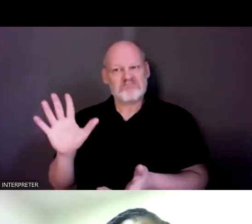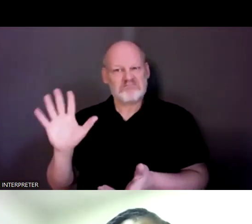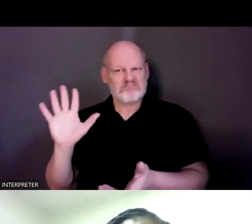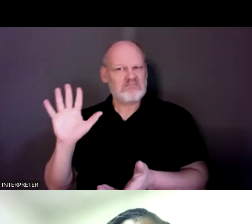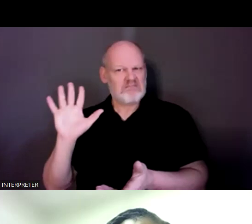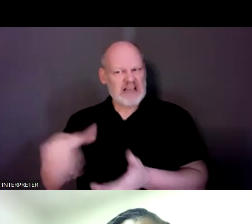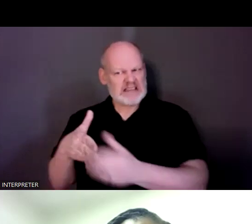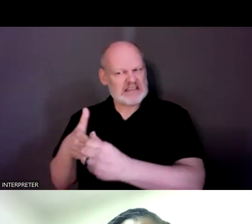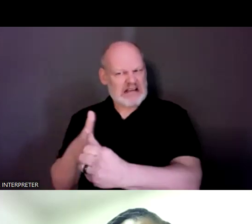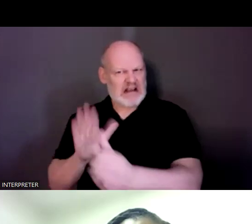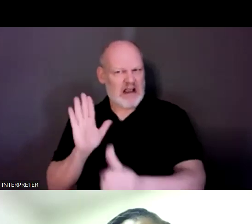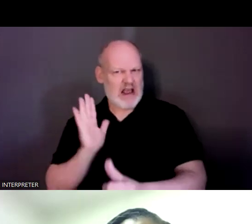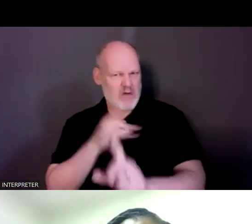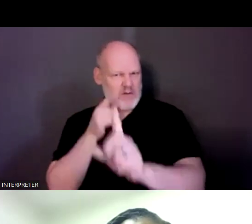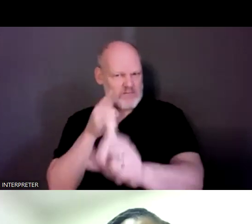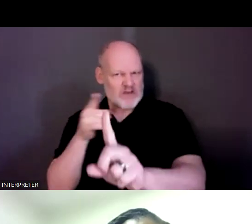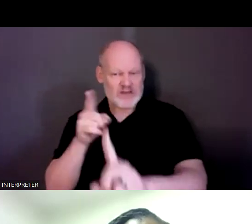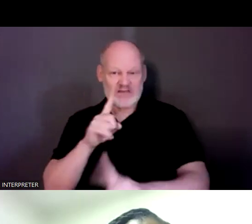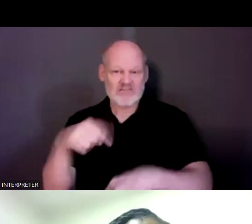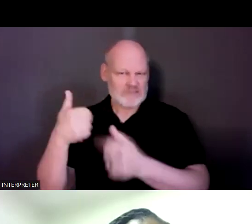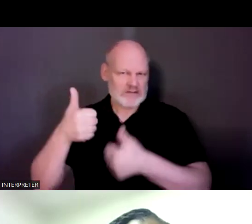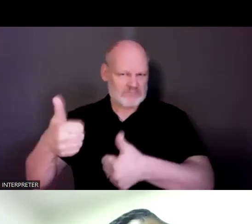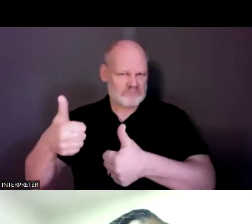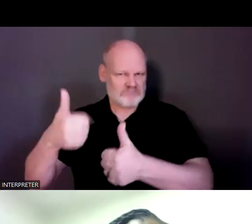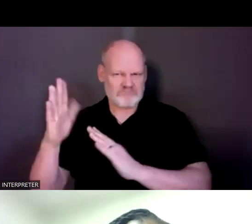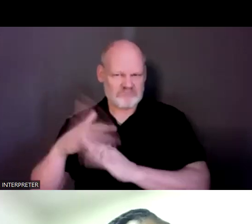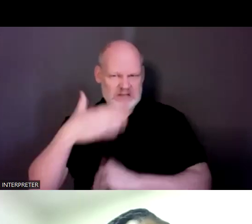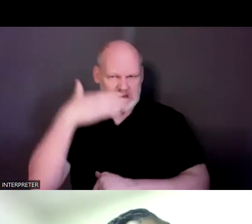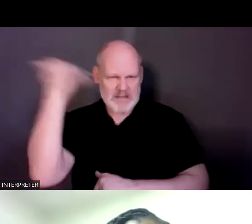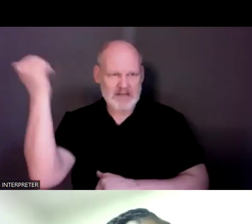And then working with the funding systems and being creative with those and tackling in a